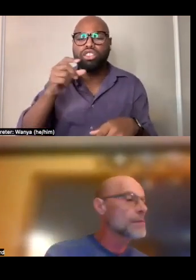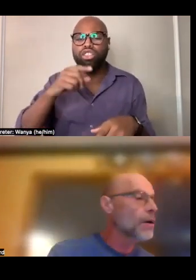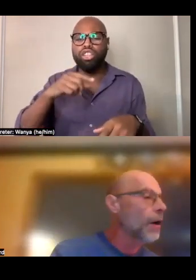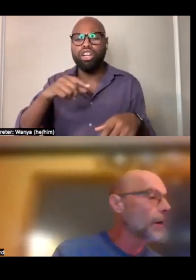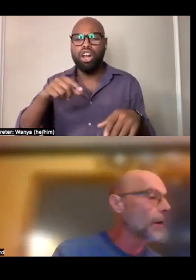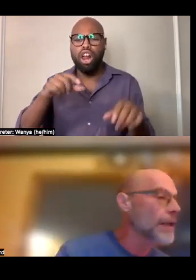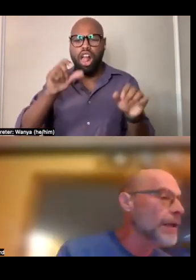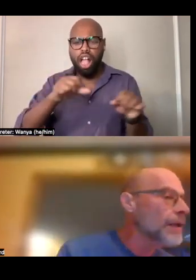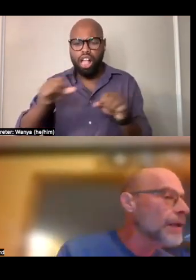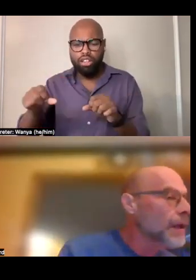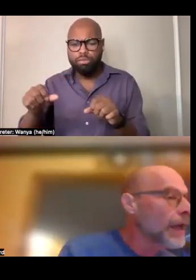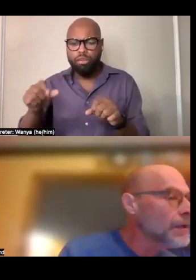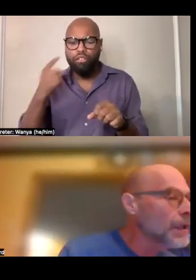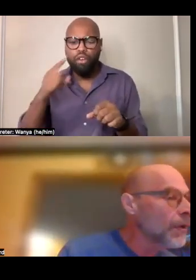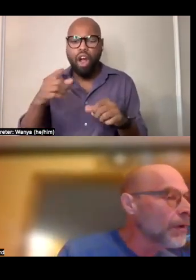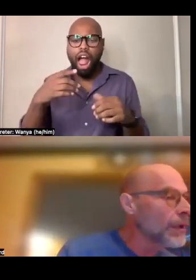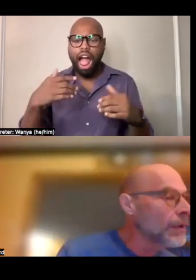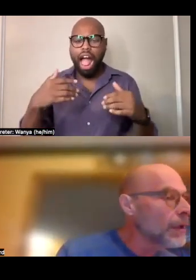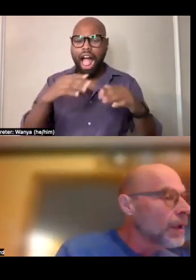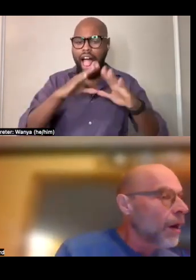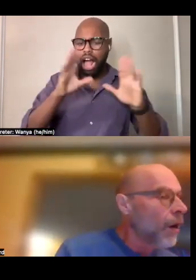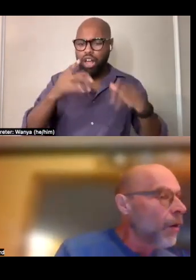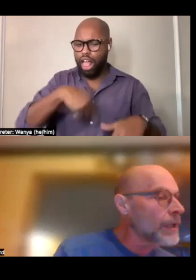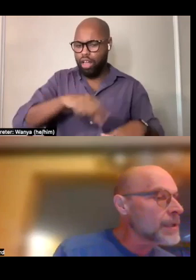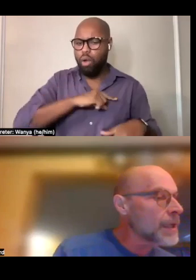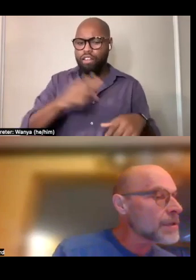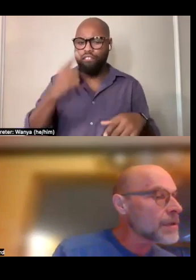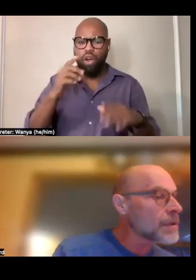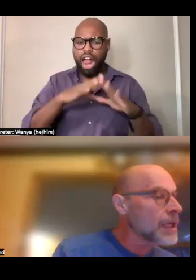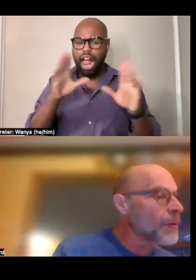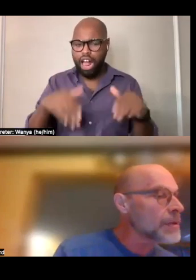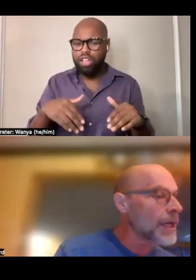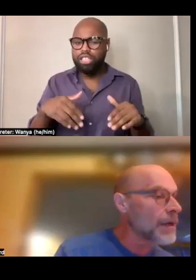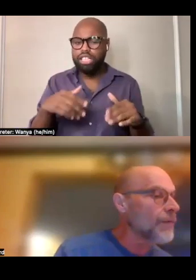but aren't getting... only 16% of